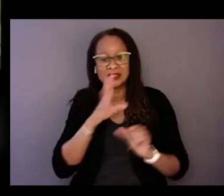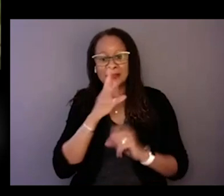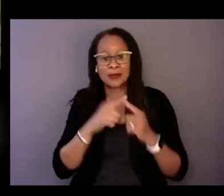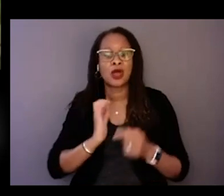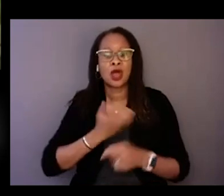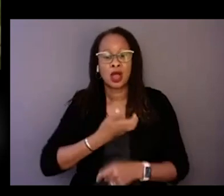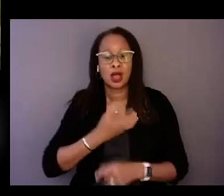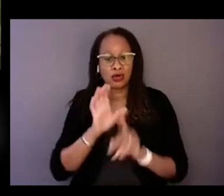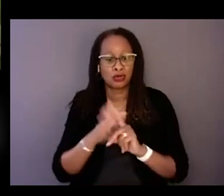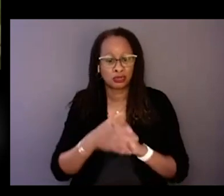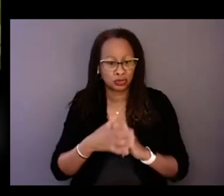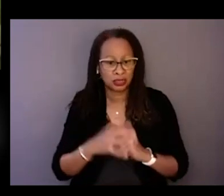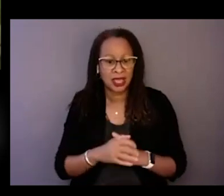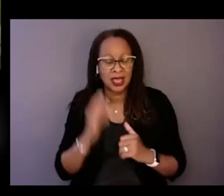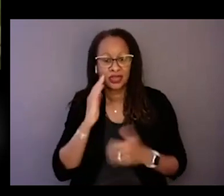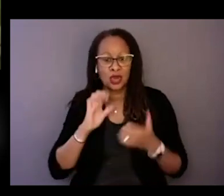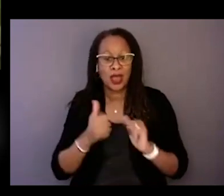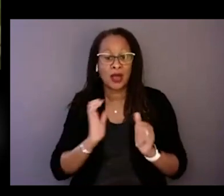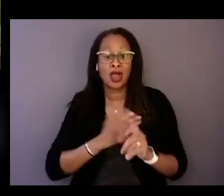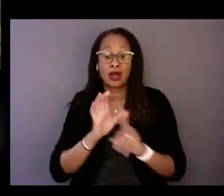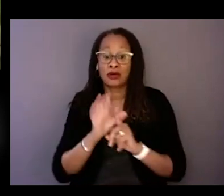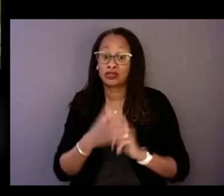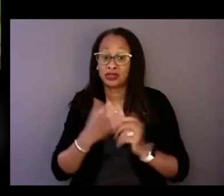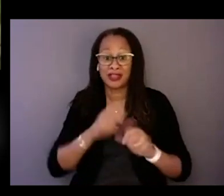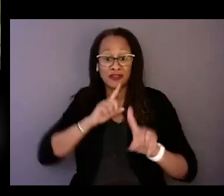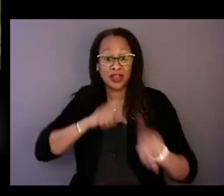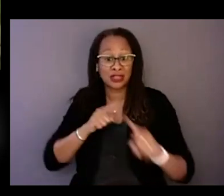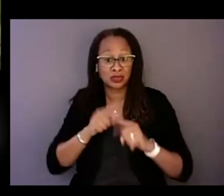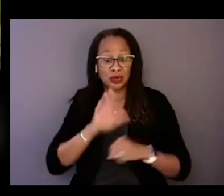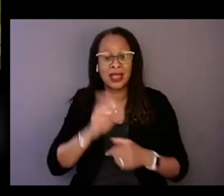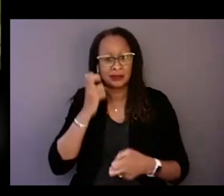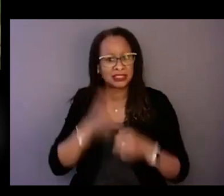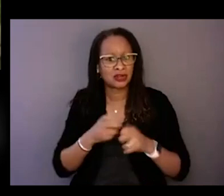and how our culture reacted to her. And so it was actually hard to find. We talked to a lot of people